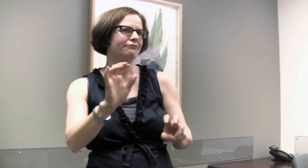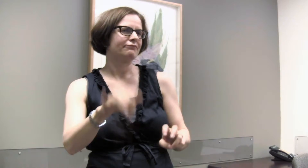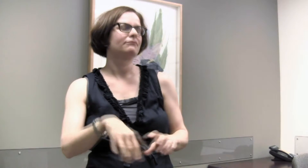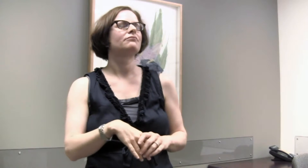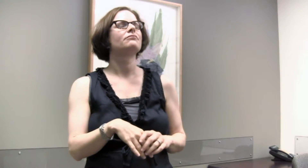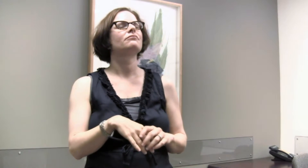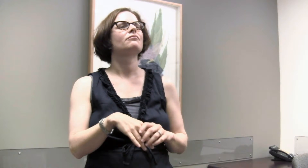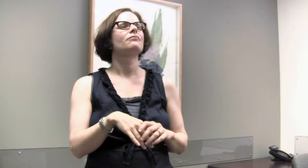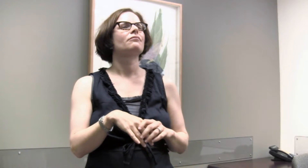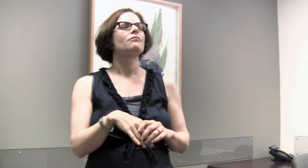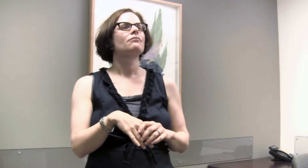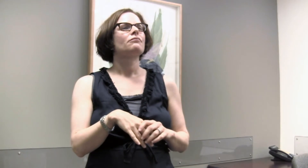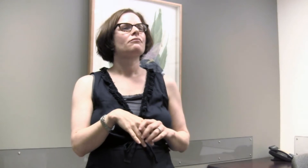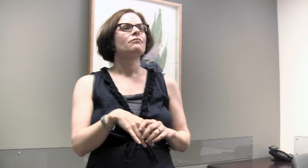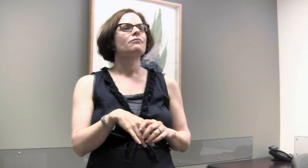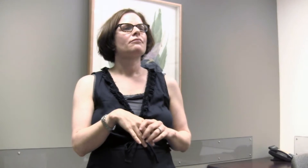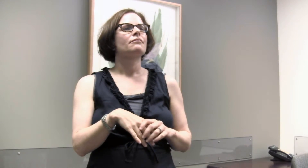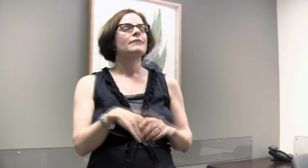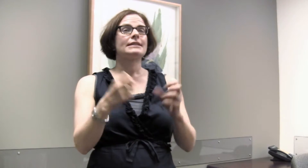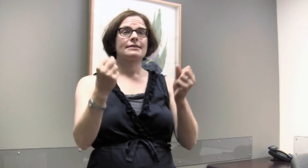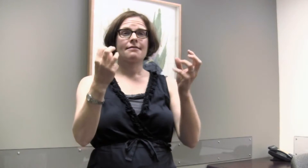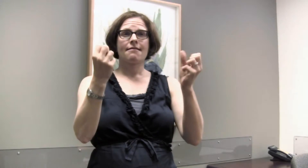We also look particularly at language.